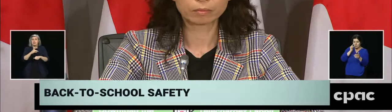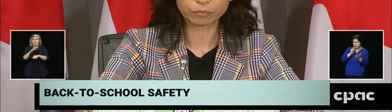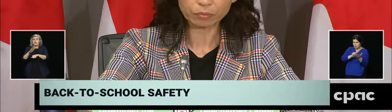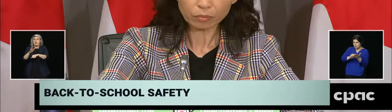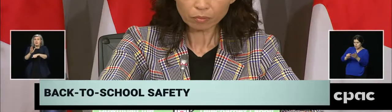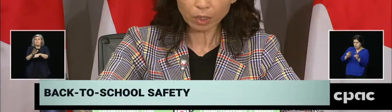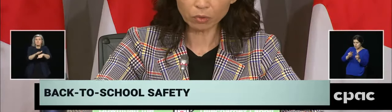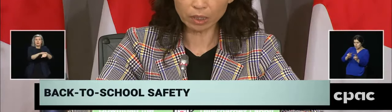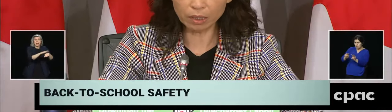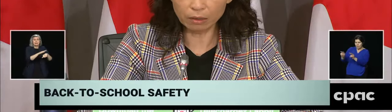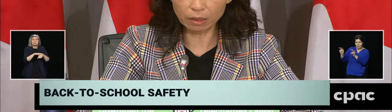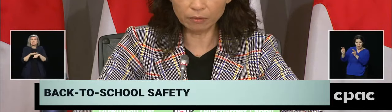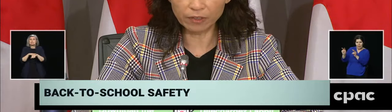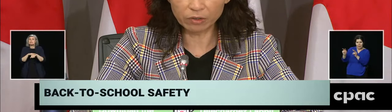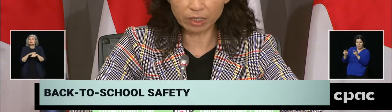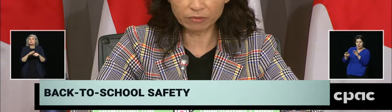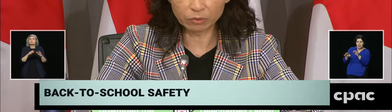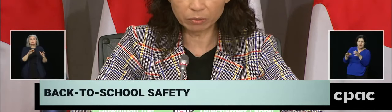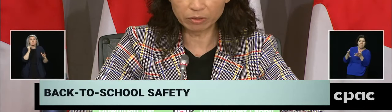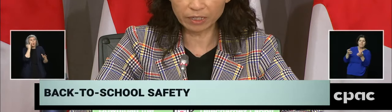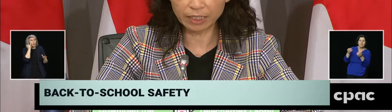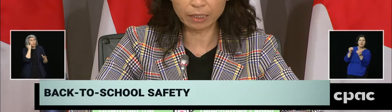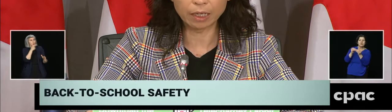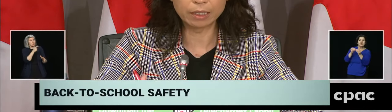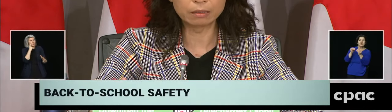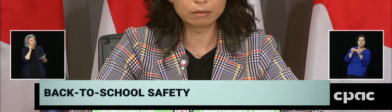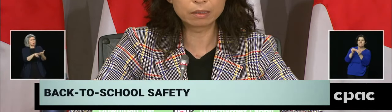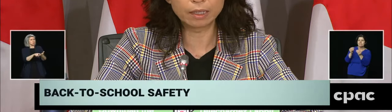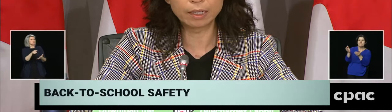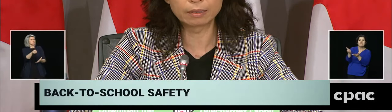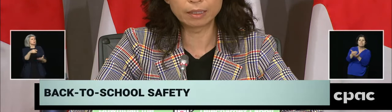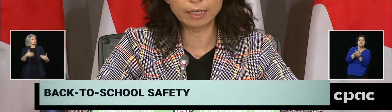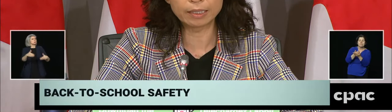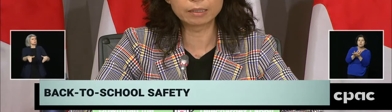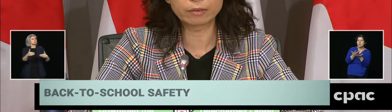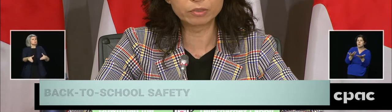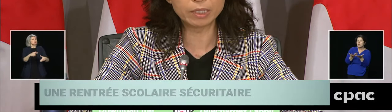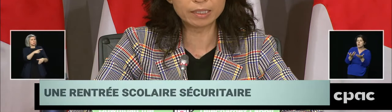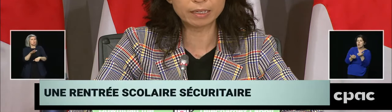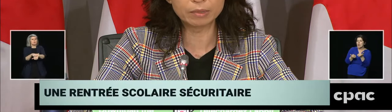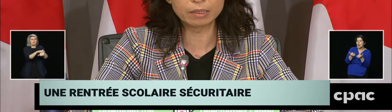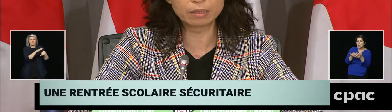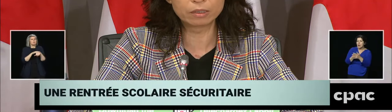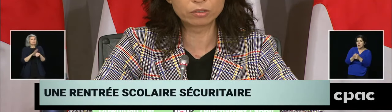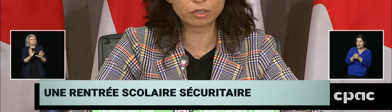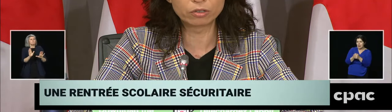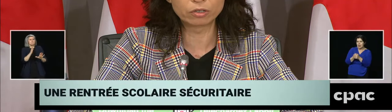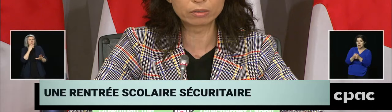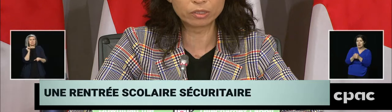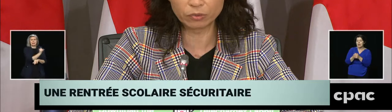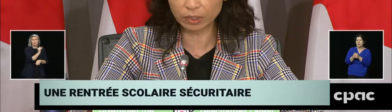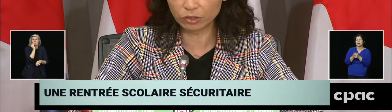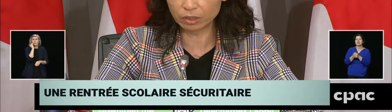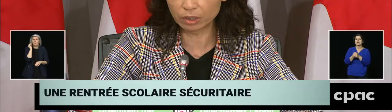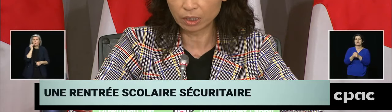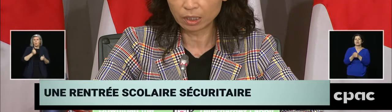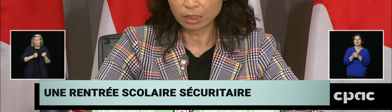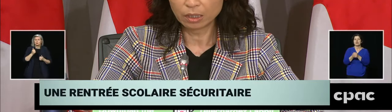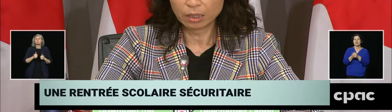YOUR ADVICE ABOUT RETURNING TO THE CLASSROOM CHANGE? I THINK AT THE FEDERAL LEVEL